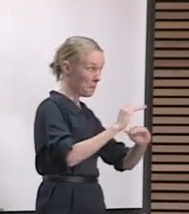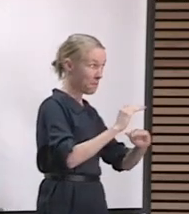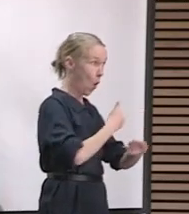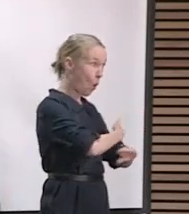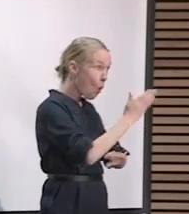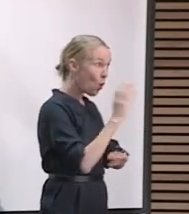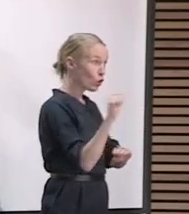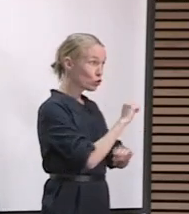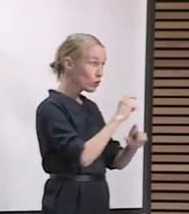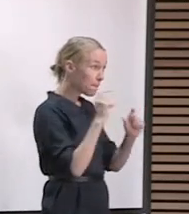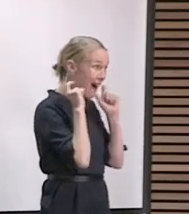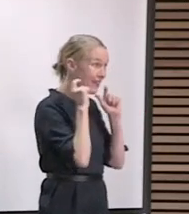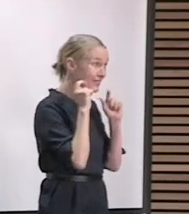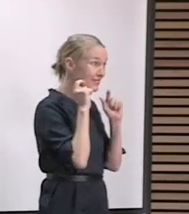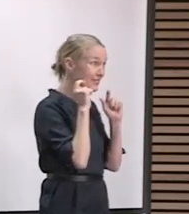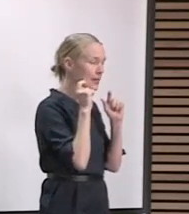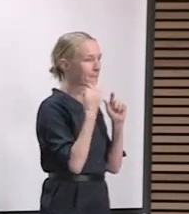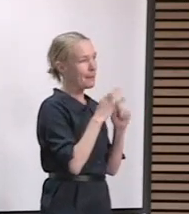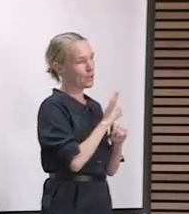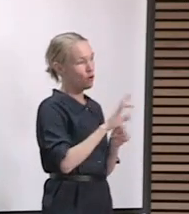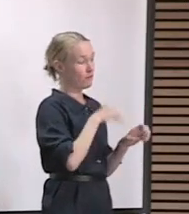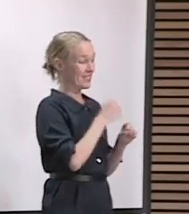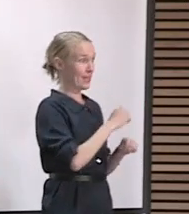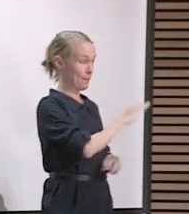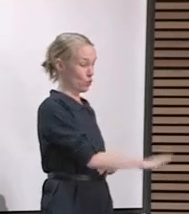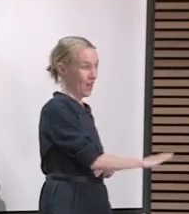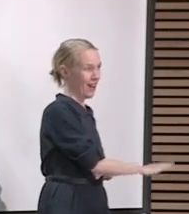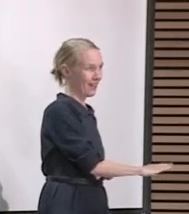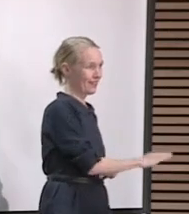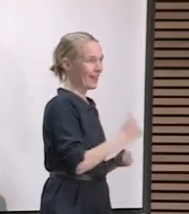children, for example, it